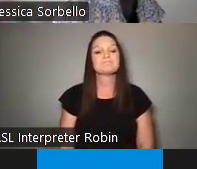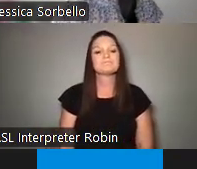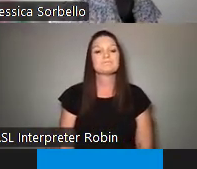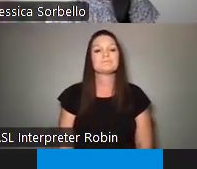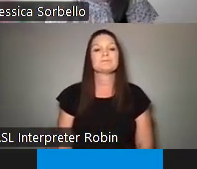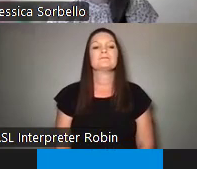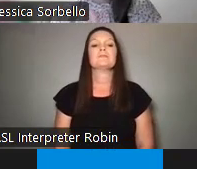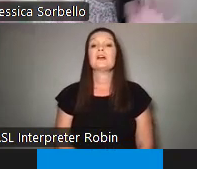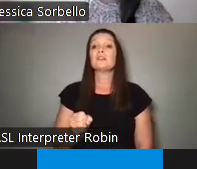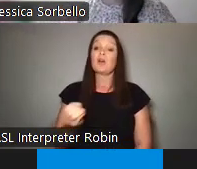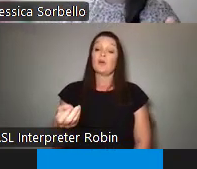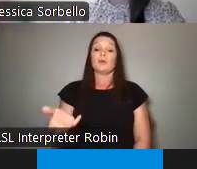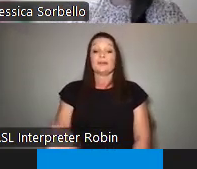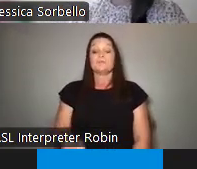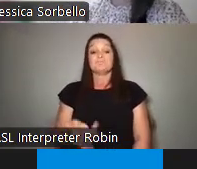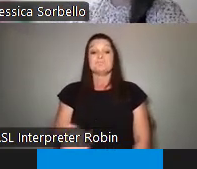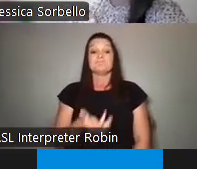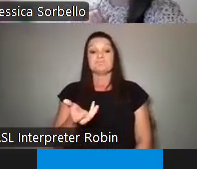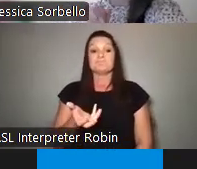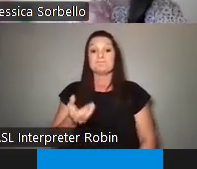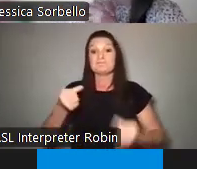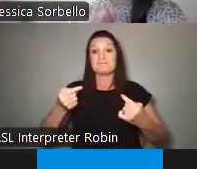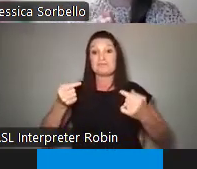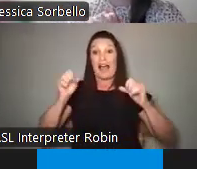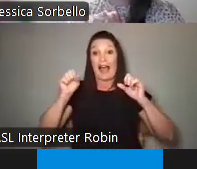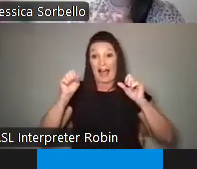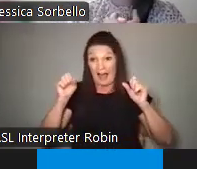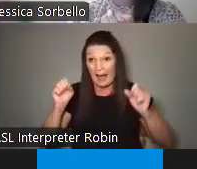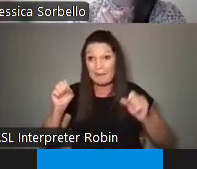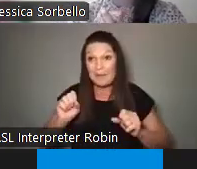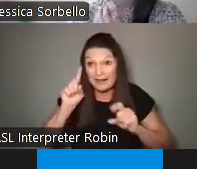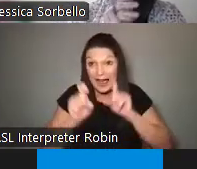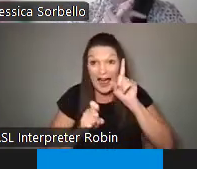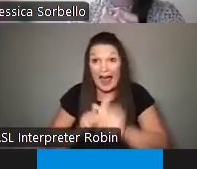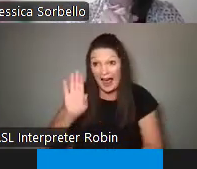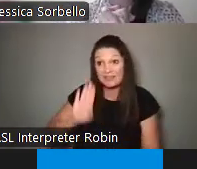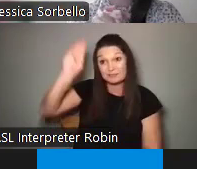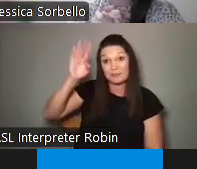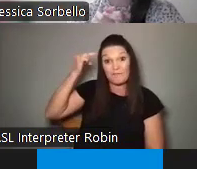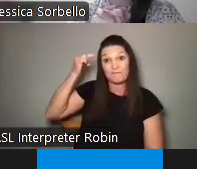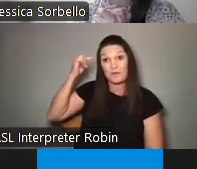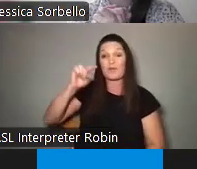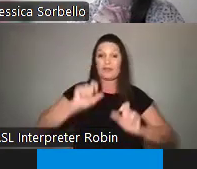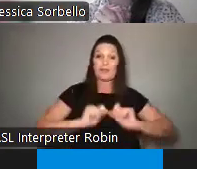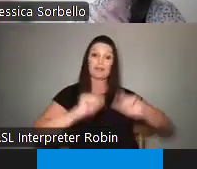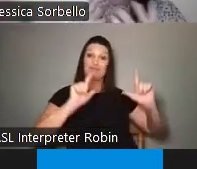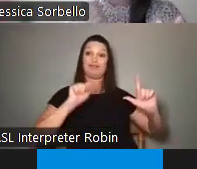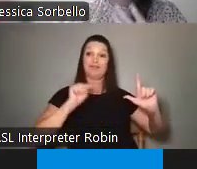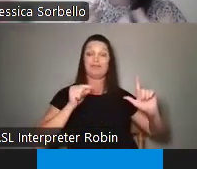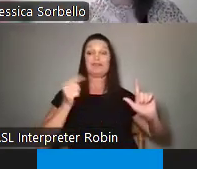Again, this is really much more beneficial with that conversation piece. Because, again, I have examples, but I